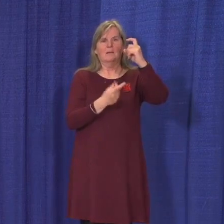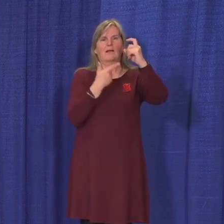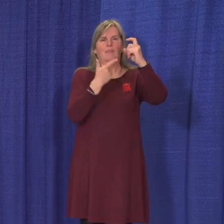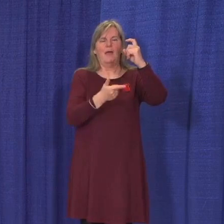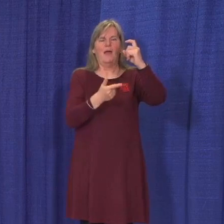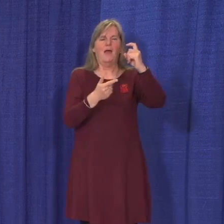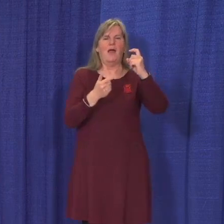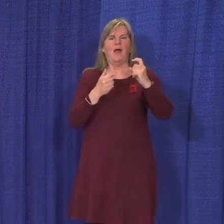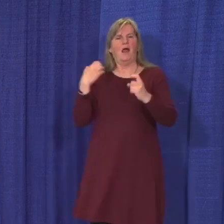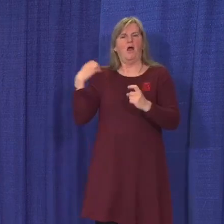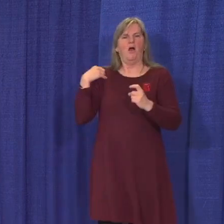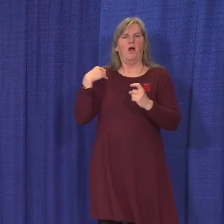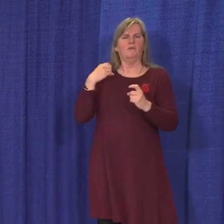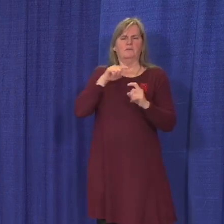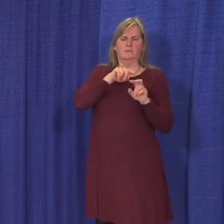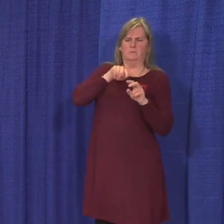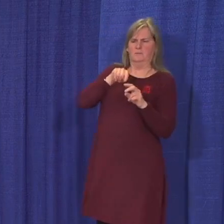For travellers in transit to and